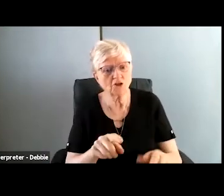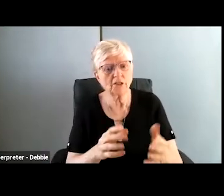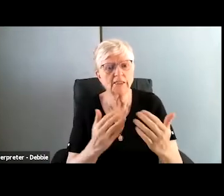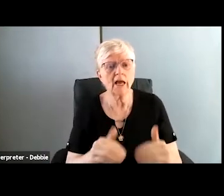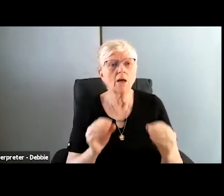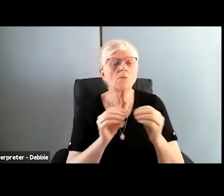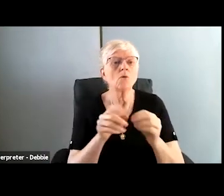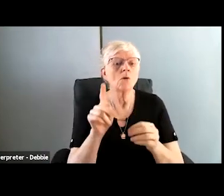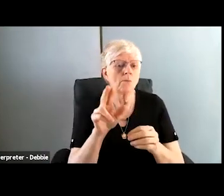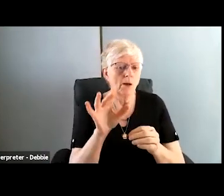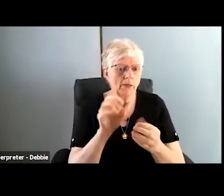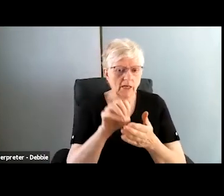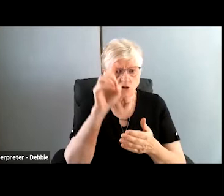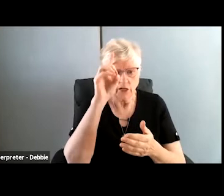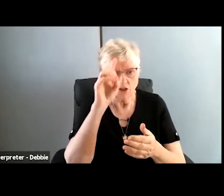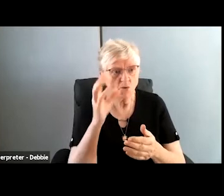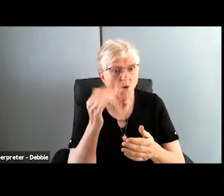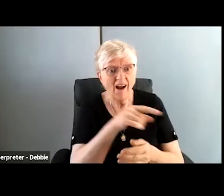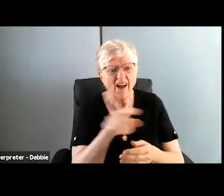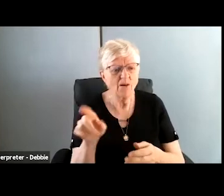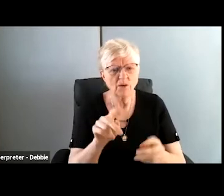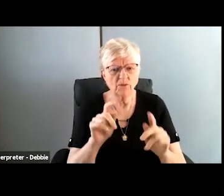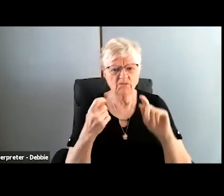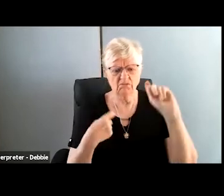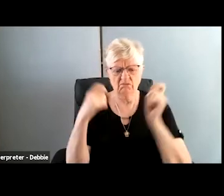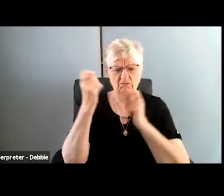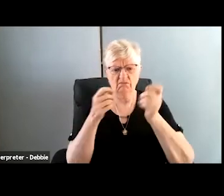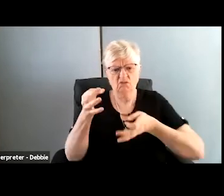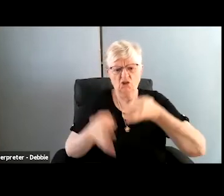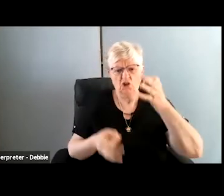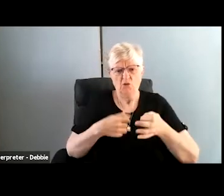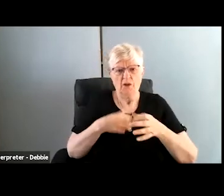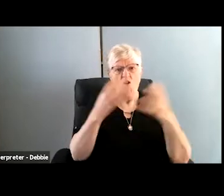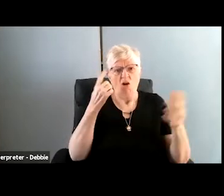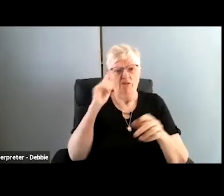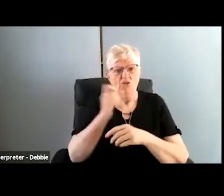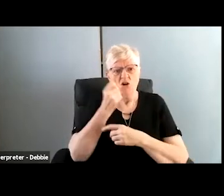AS I WAS JUDGED A LOT FOR NOT UNDERSTANDING. UNDERSTANDING. SO THERE'S A LOT OF INFORMATION THAT SO THERE'S A LOT OF INFORMATION THAT THAT PARTICIPANT